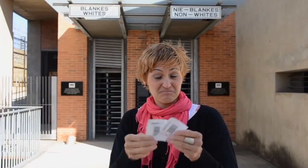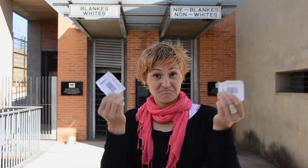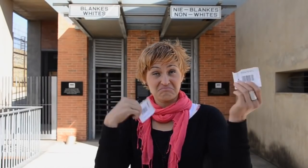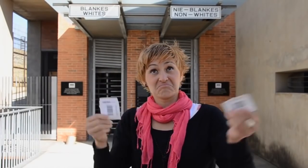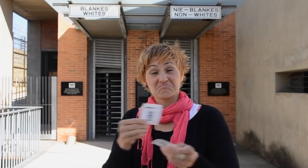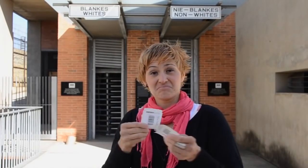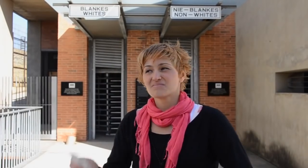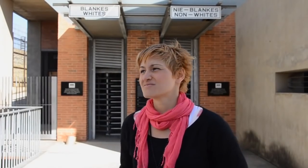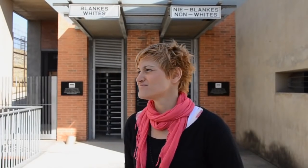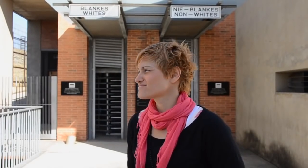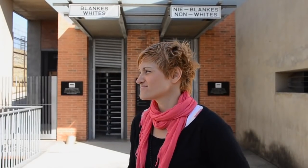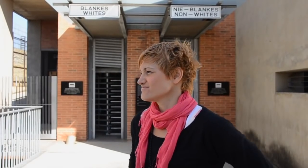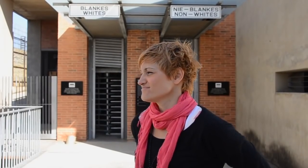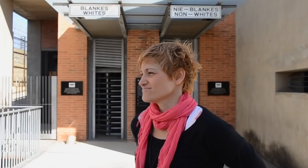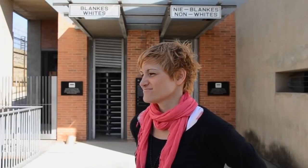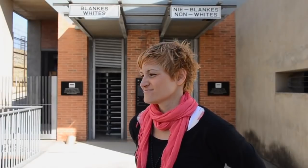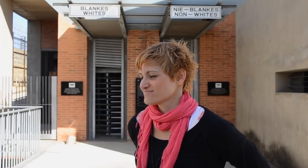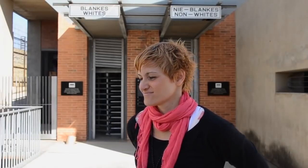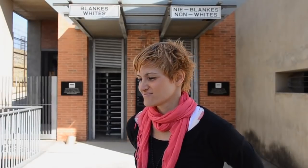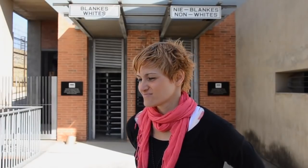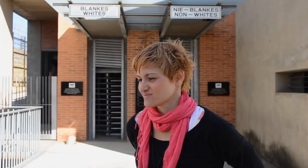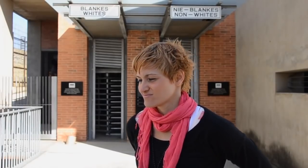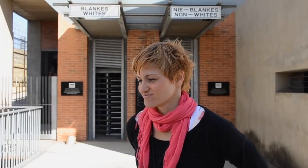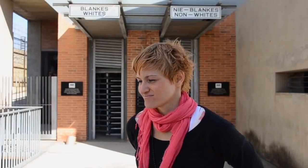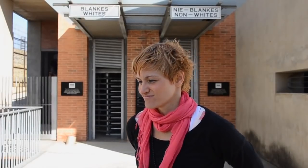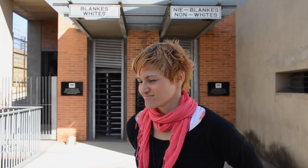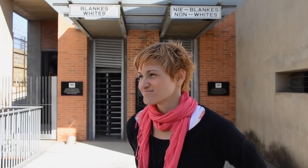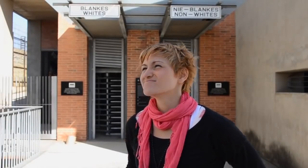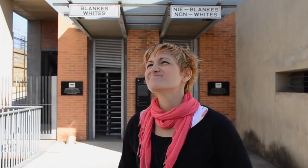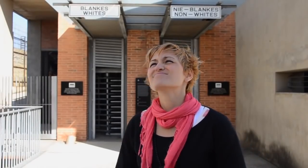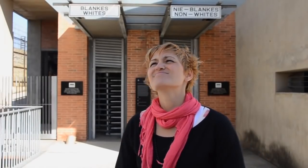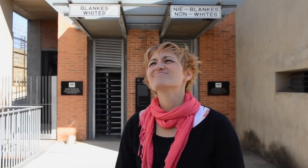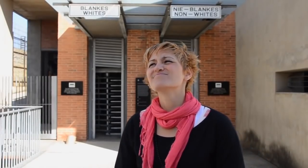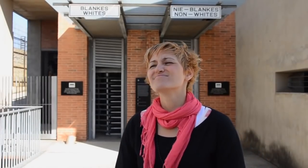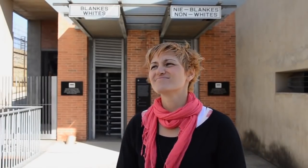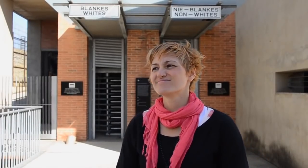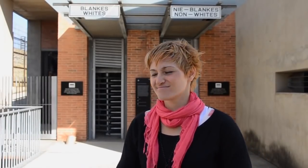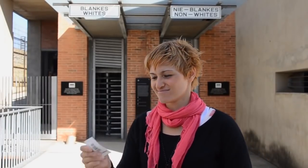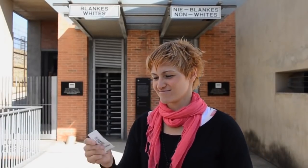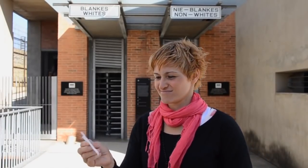the colour of my skin. The tickets have specific labels.